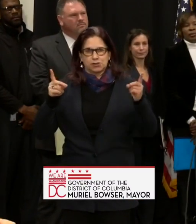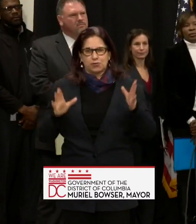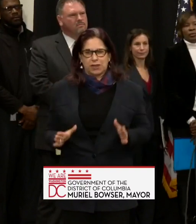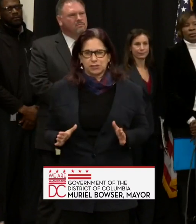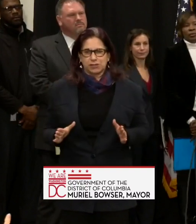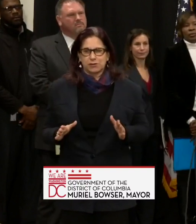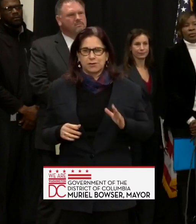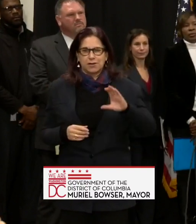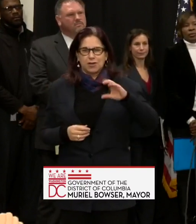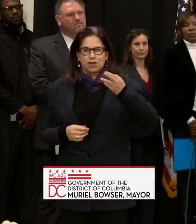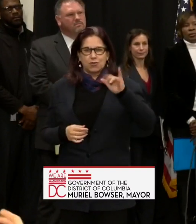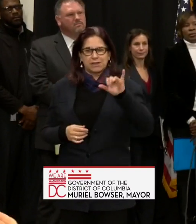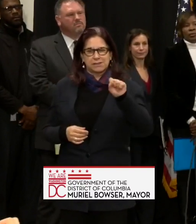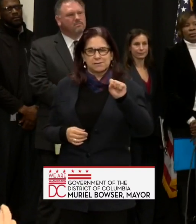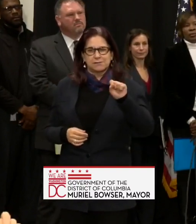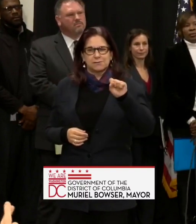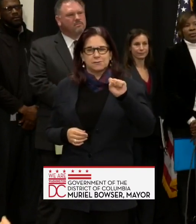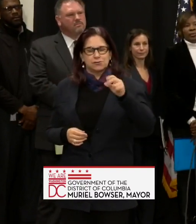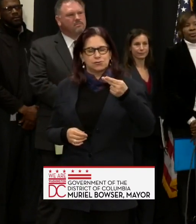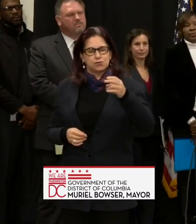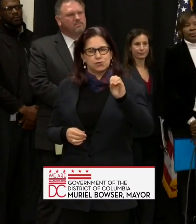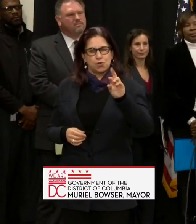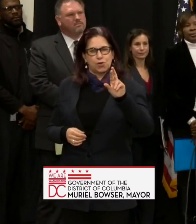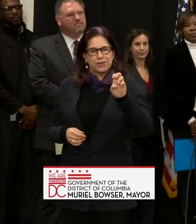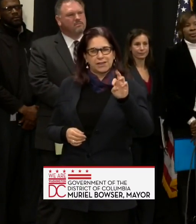OUR HEALTH DIRECTOR DR. LAQUANDRA NESBITT.